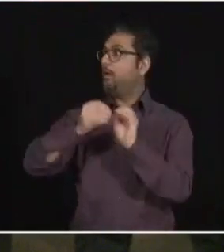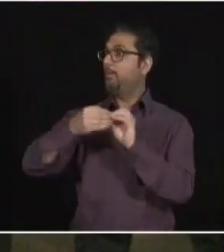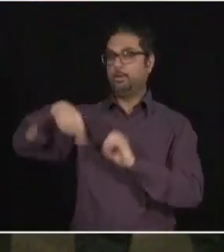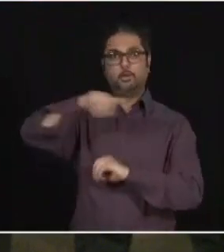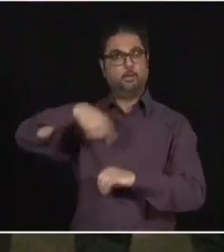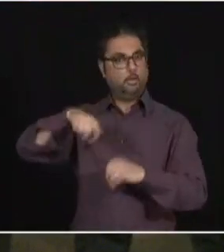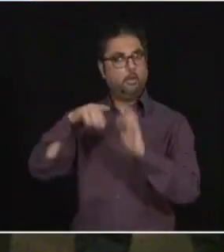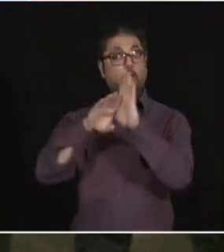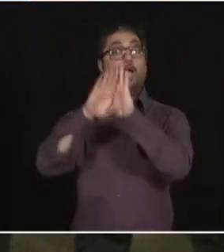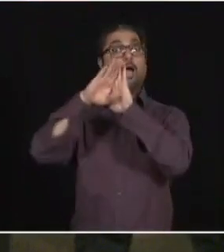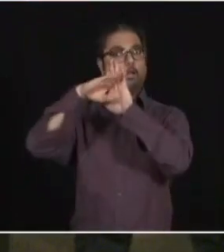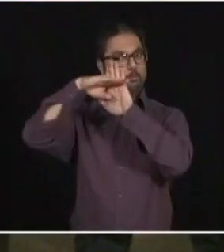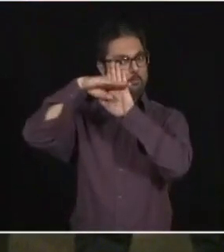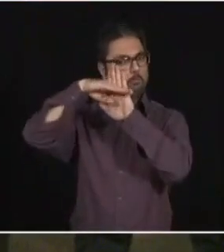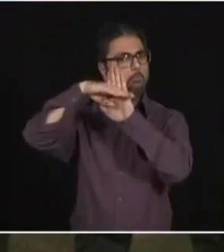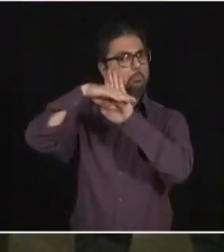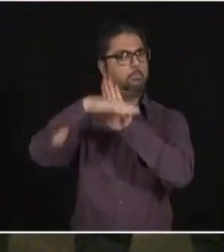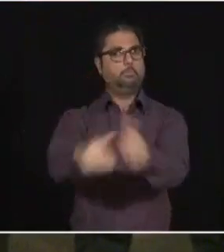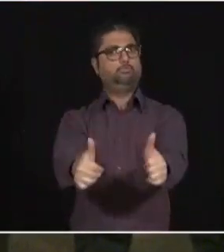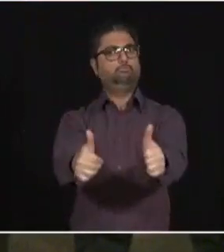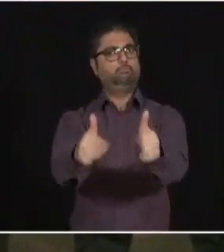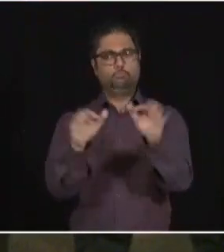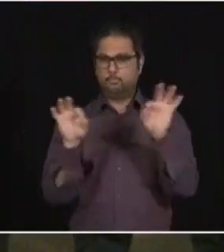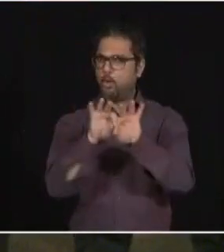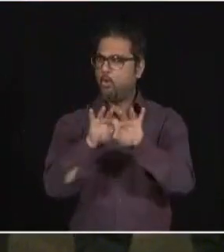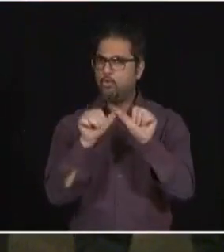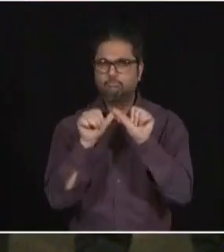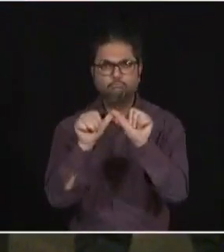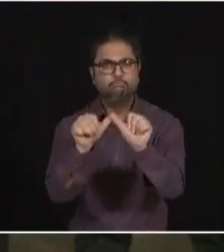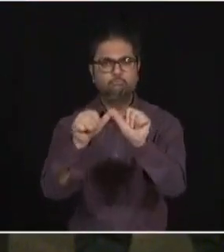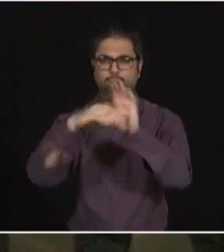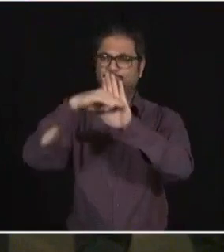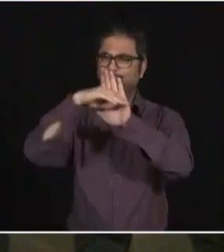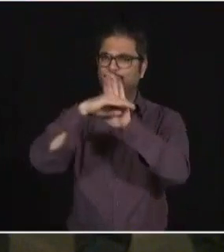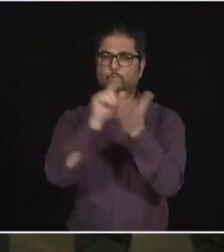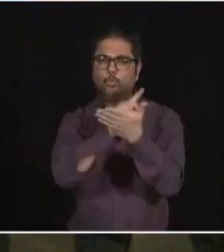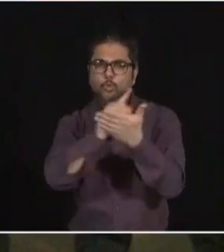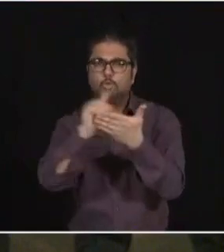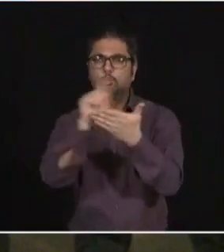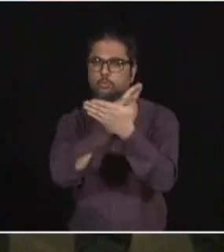to continue going down. We need consistency for a couple of weeks and